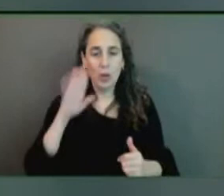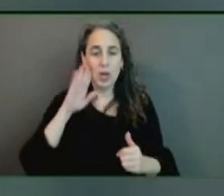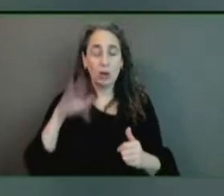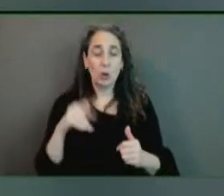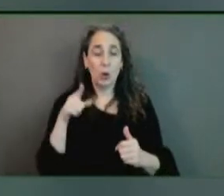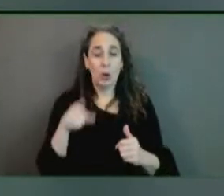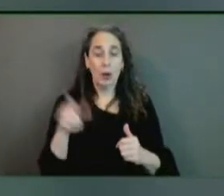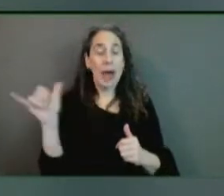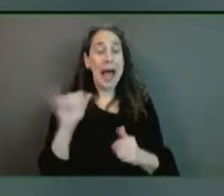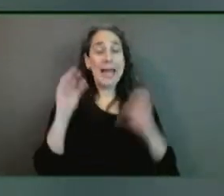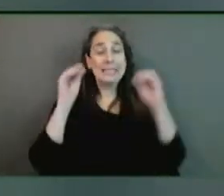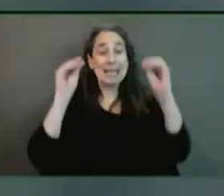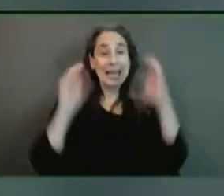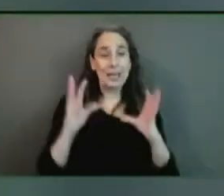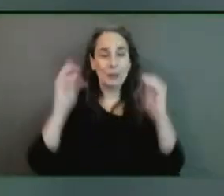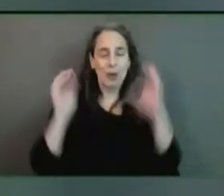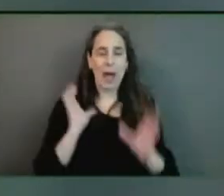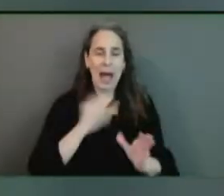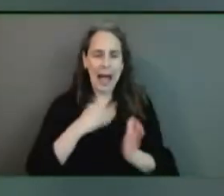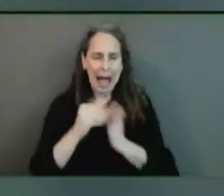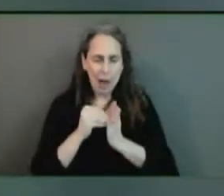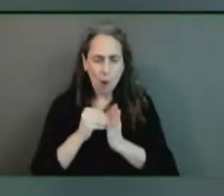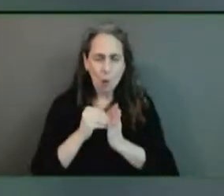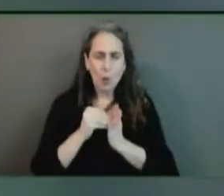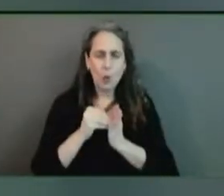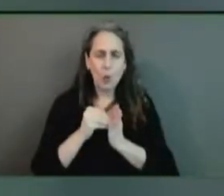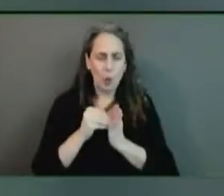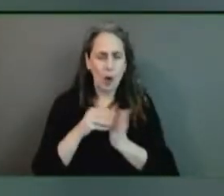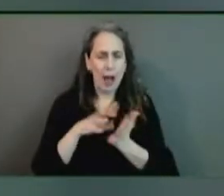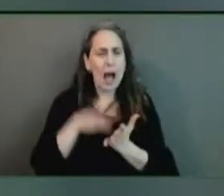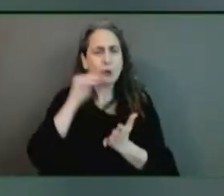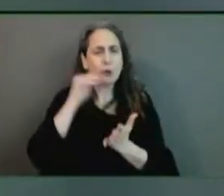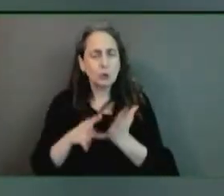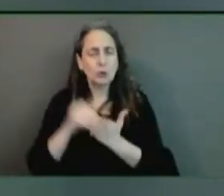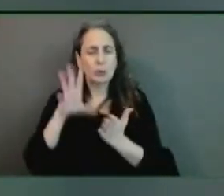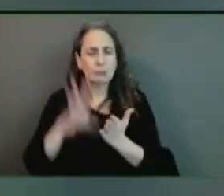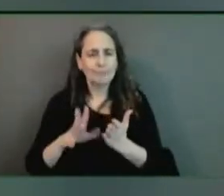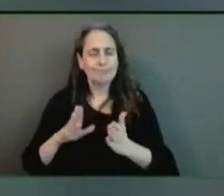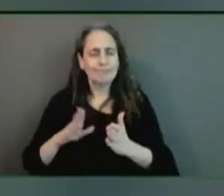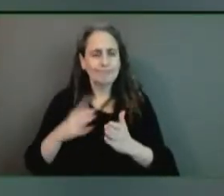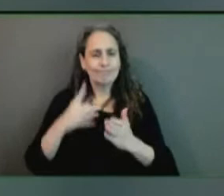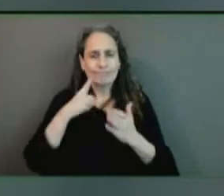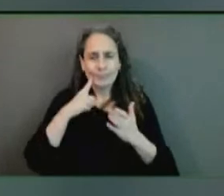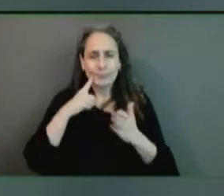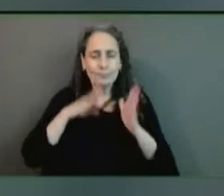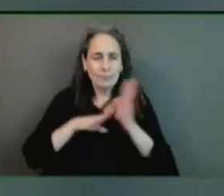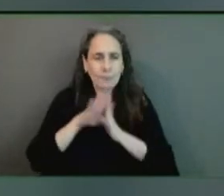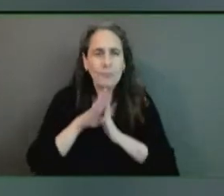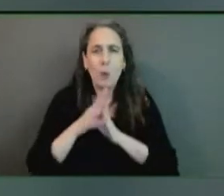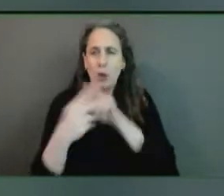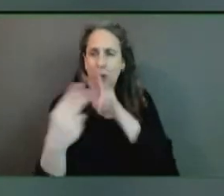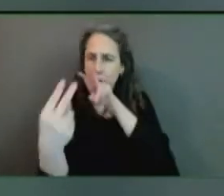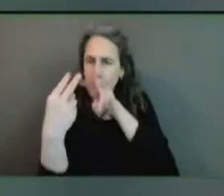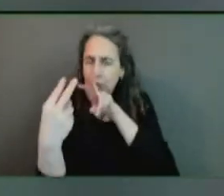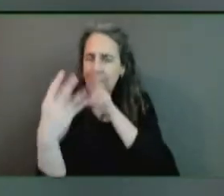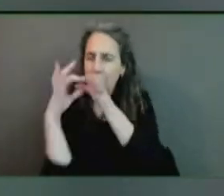much longer period of time, and we know that in aeducors are